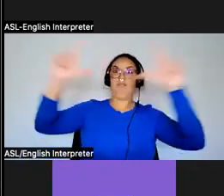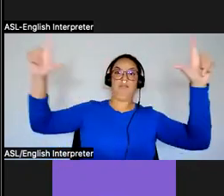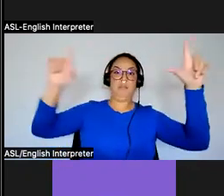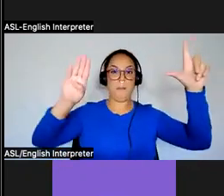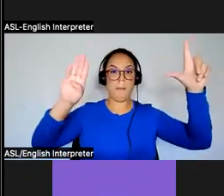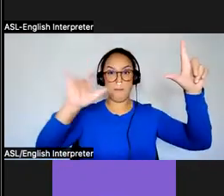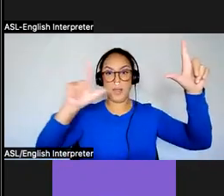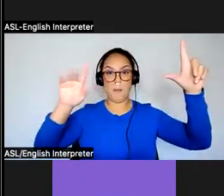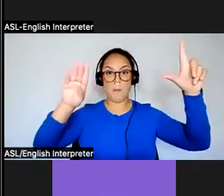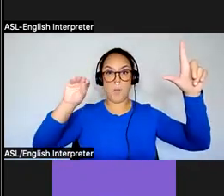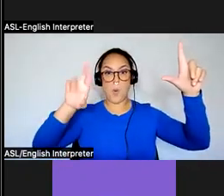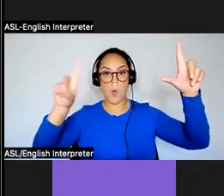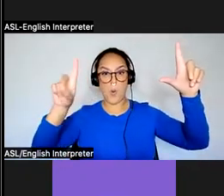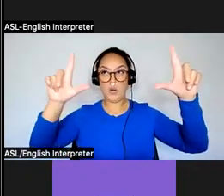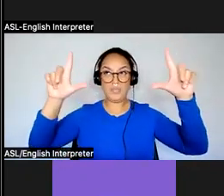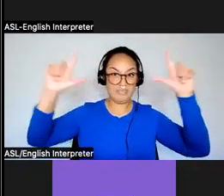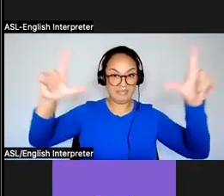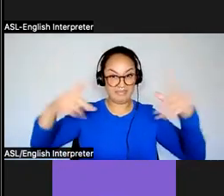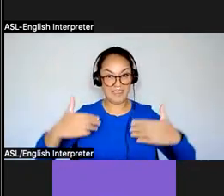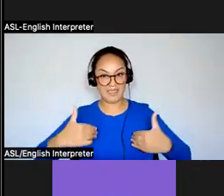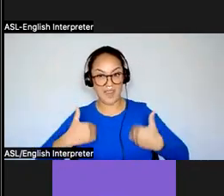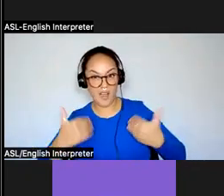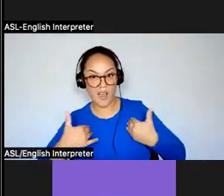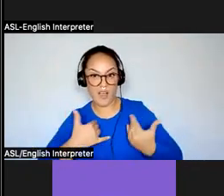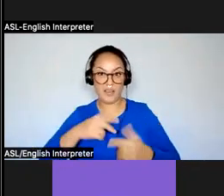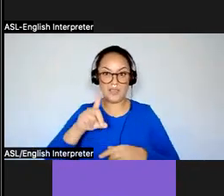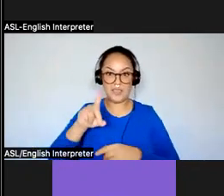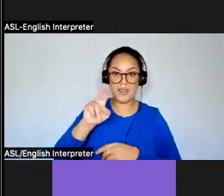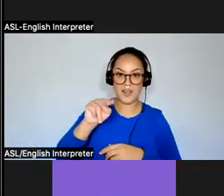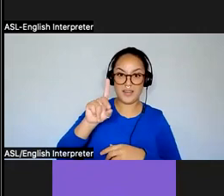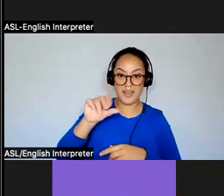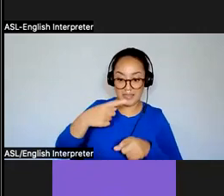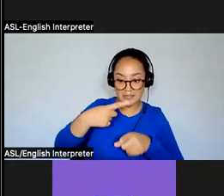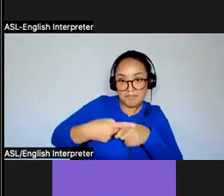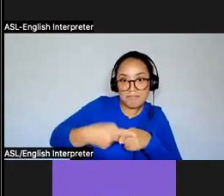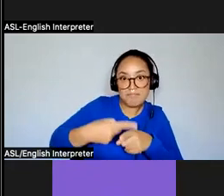We do pay for social media marketing, through some of our media partners, as well.